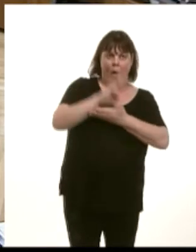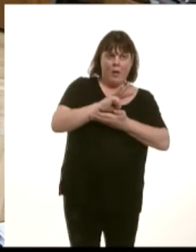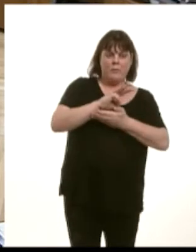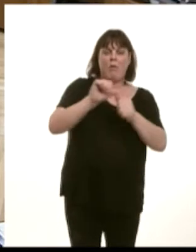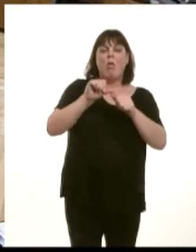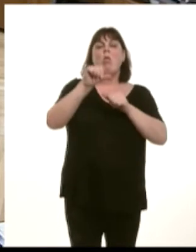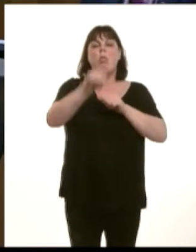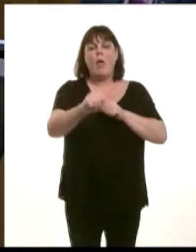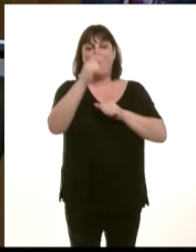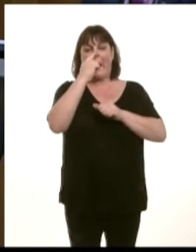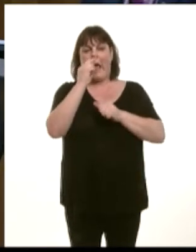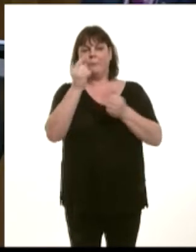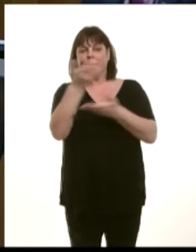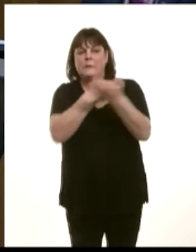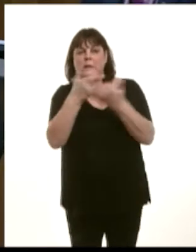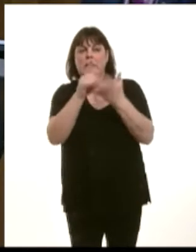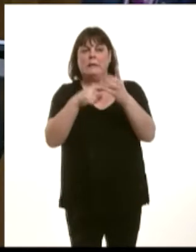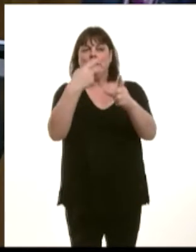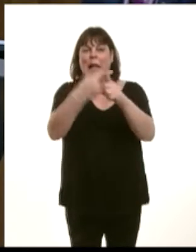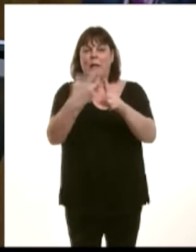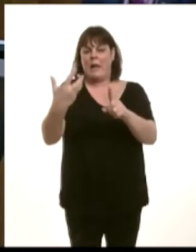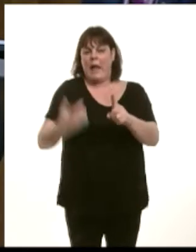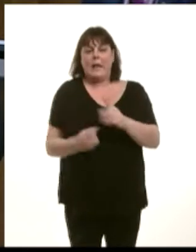income tax powers might be devolved in the future.